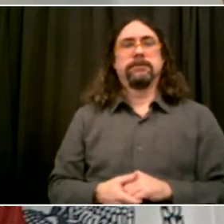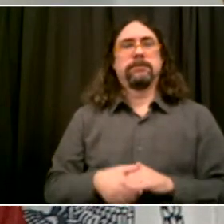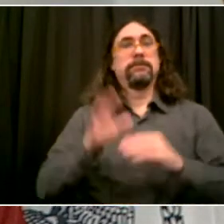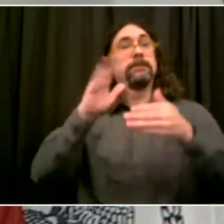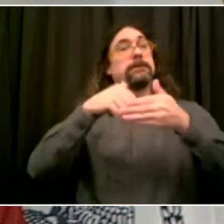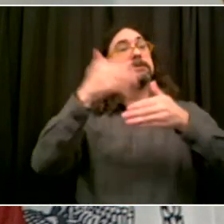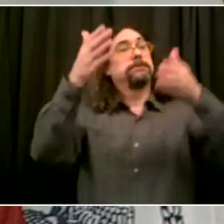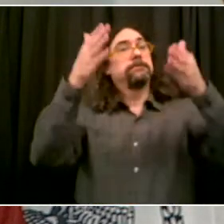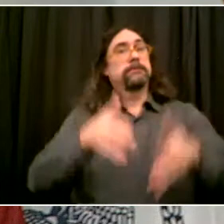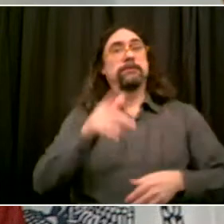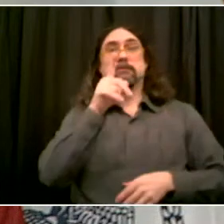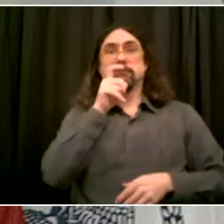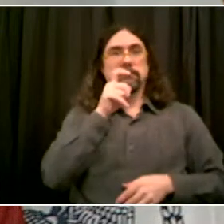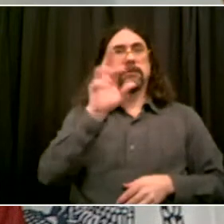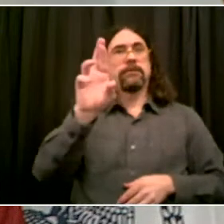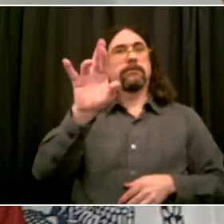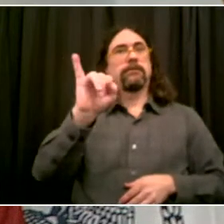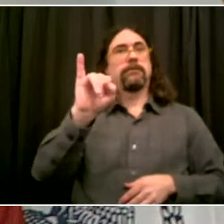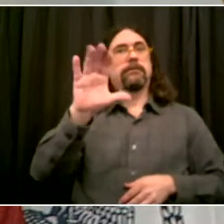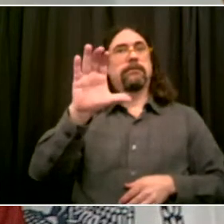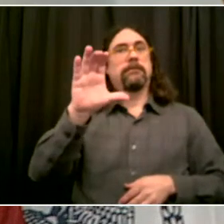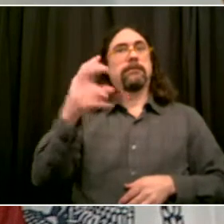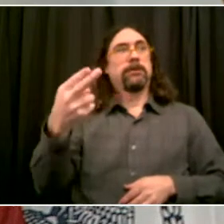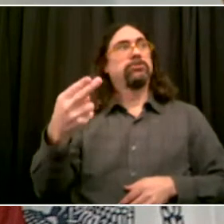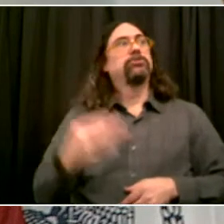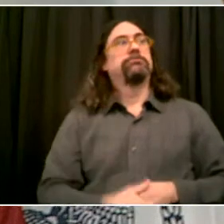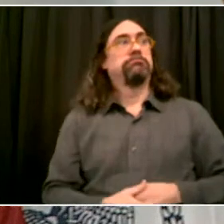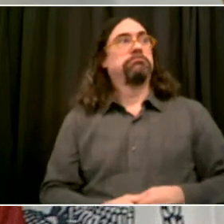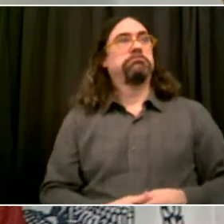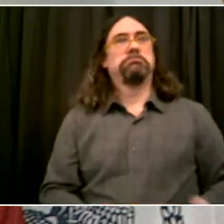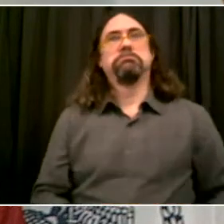TO WORK ON FIXING THAT.